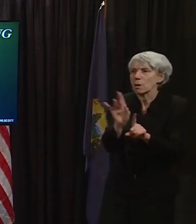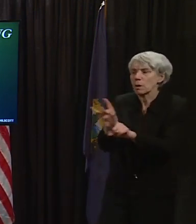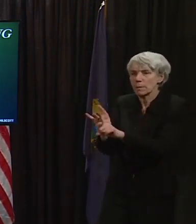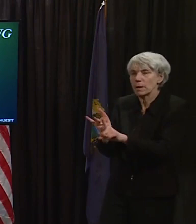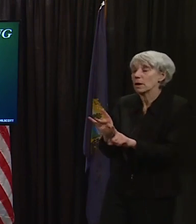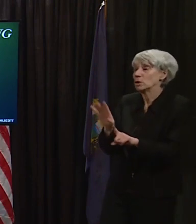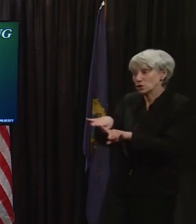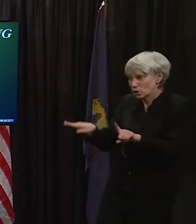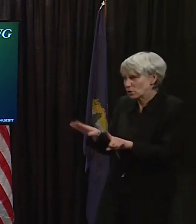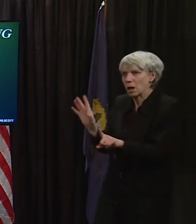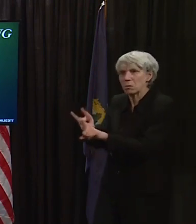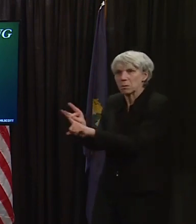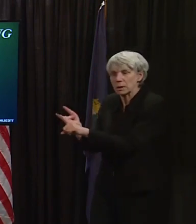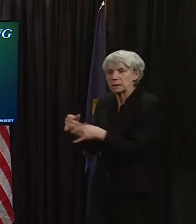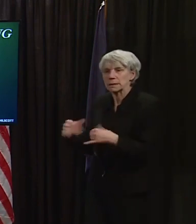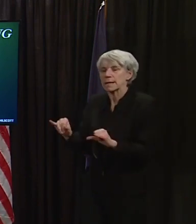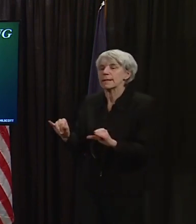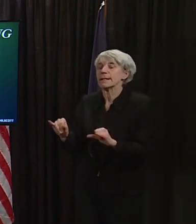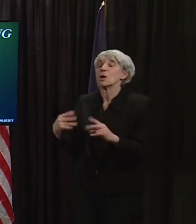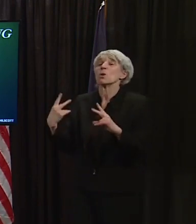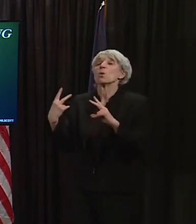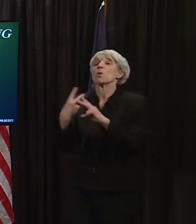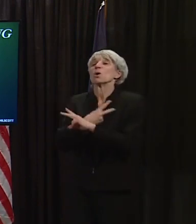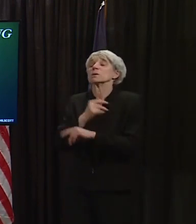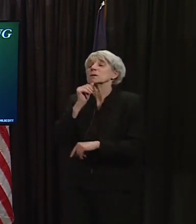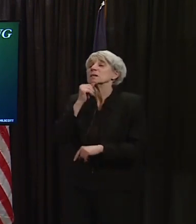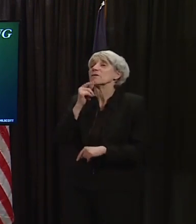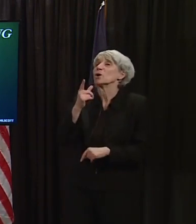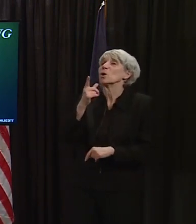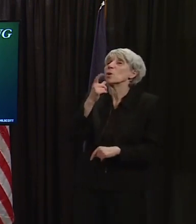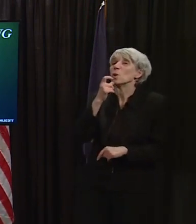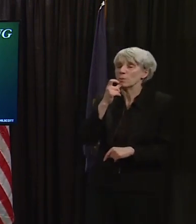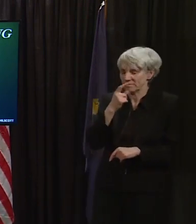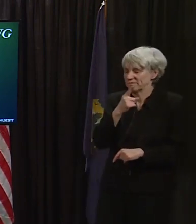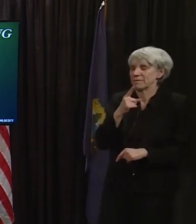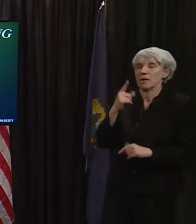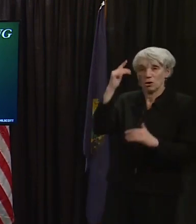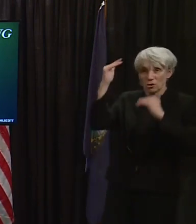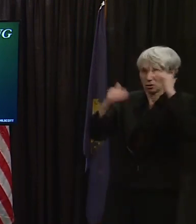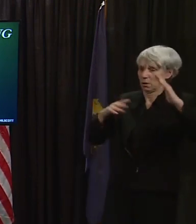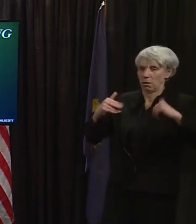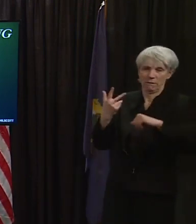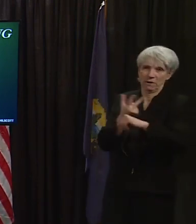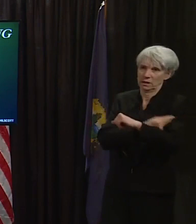are adults who are unvaccinated, caring for critically ill patients is hard and